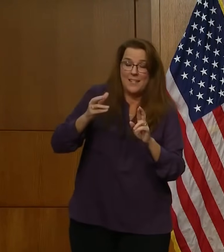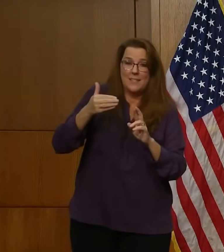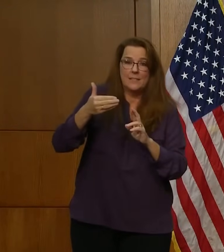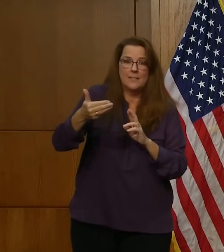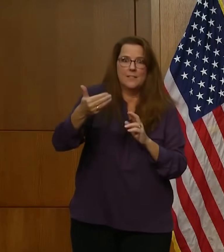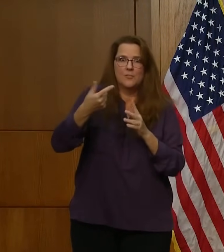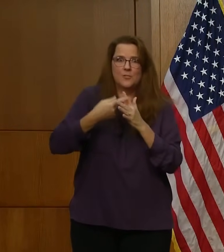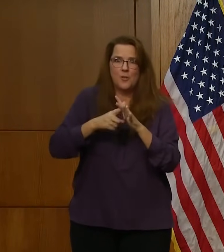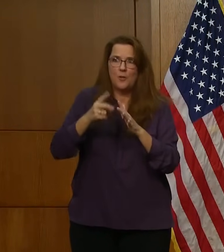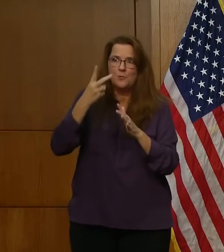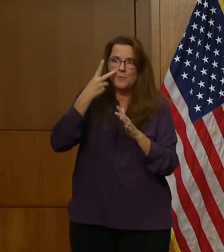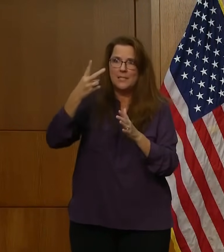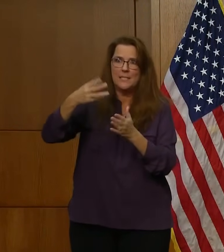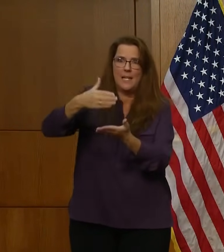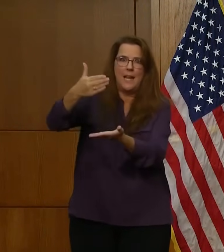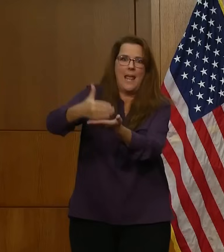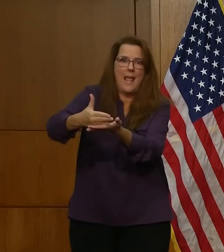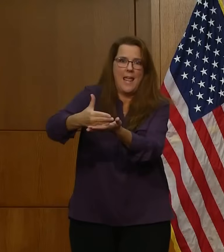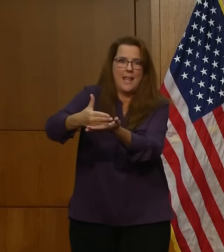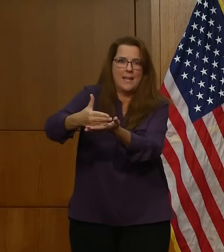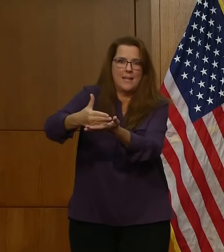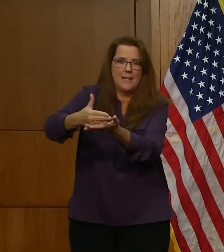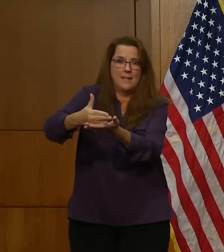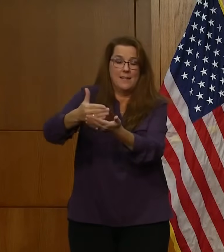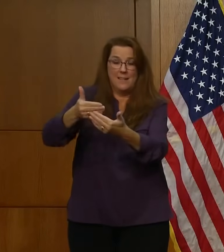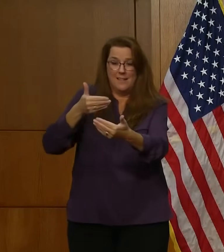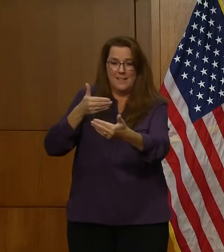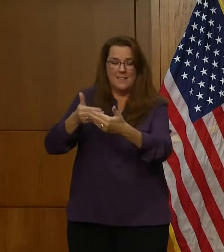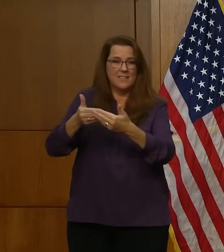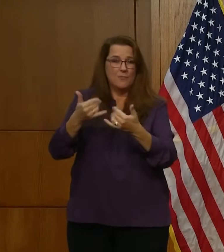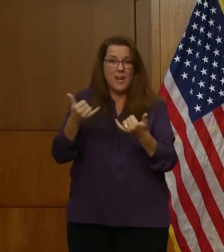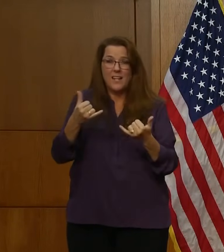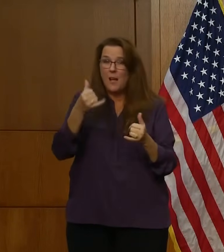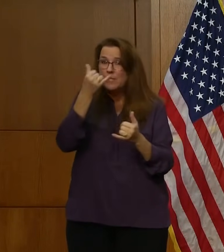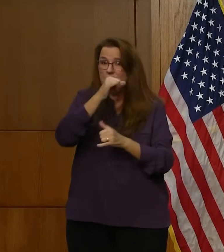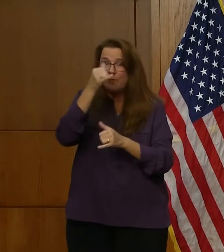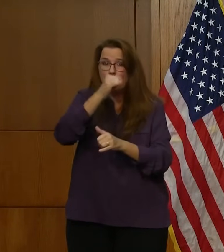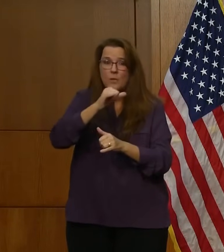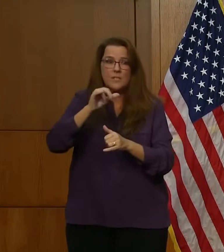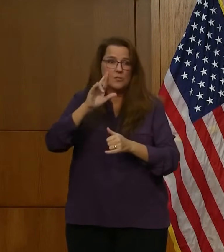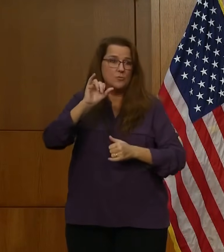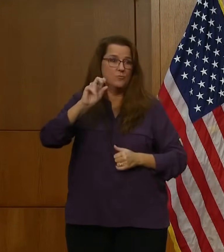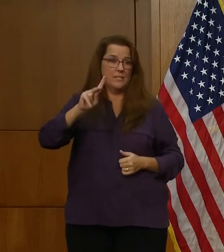WITH THESE VACCINES JUST AROUND THE CORNER SO THAT WE CAN START TO THINK ABOUT AN END TO THIS